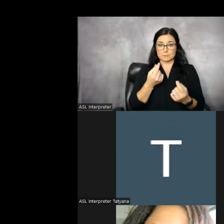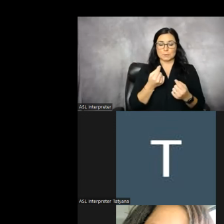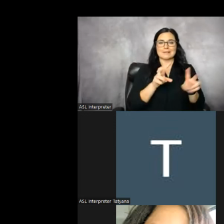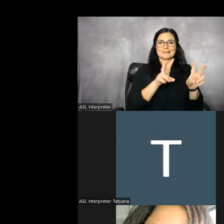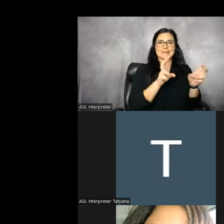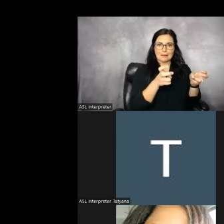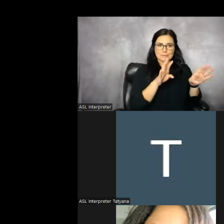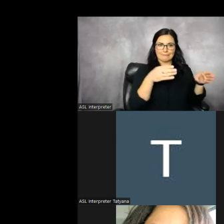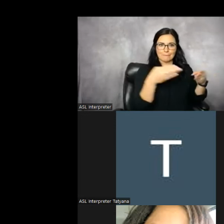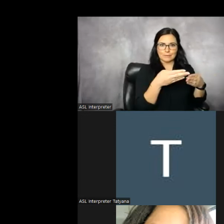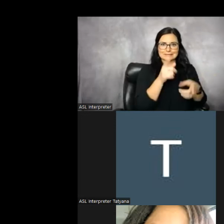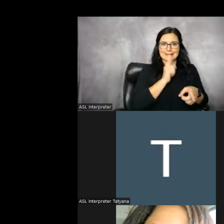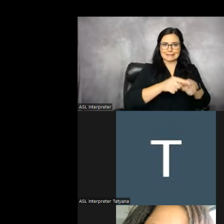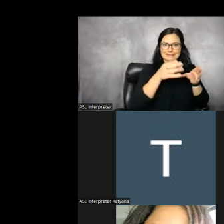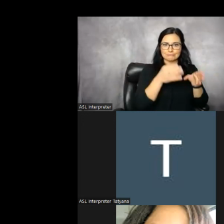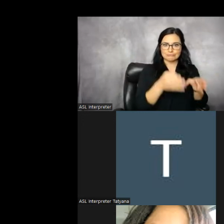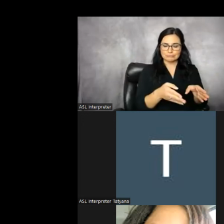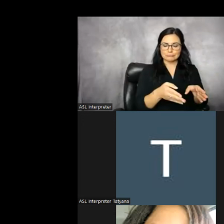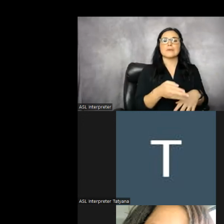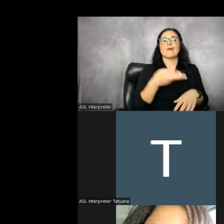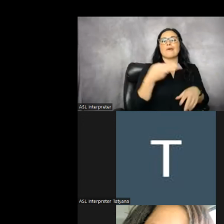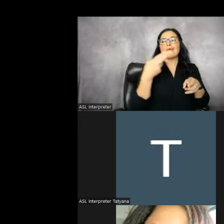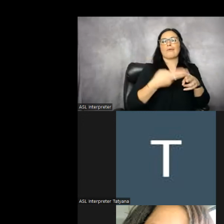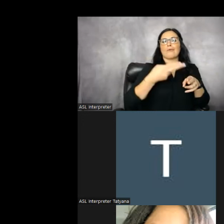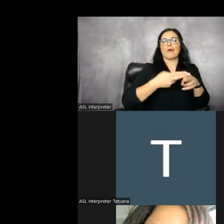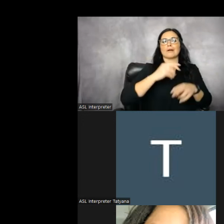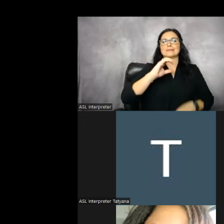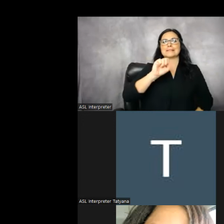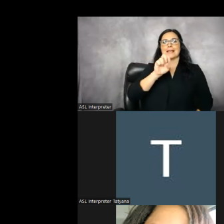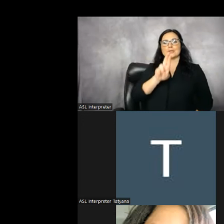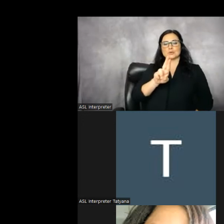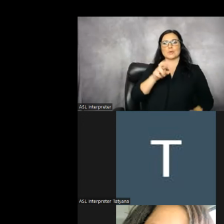for what was known as the CSU Accessible Technology Network.